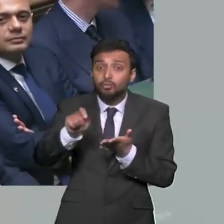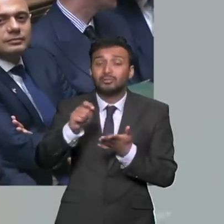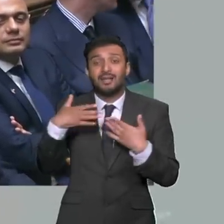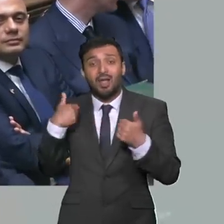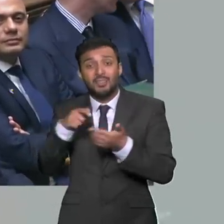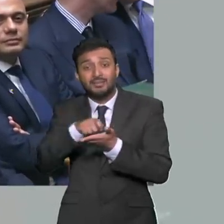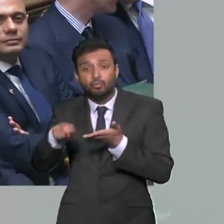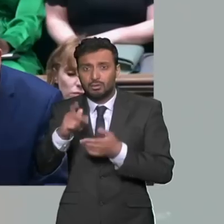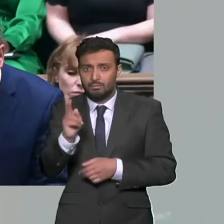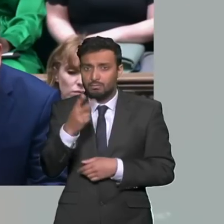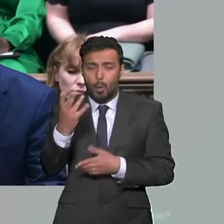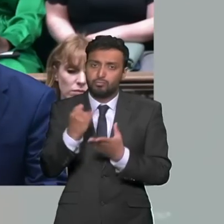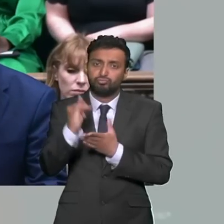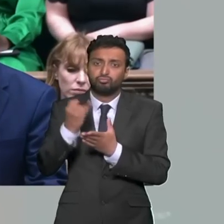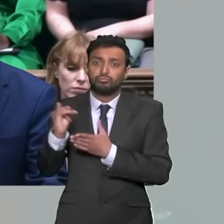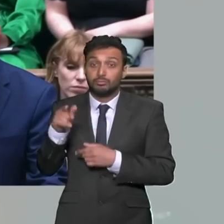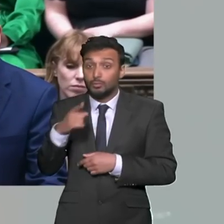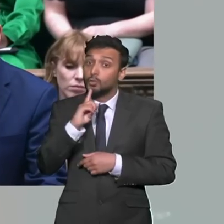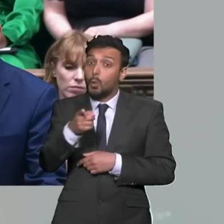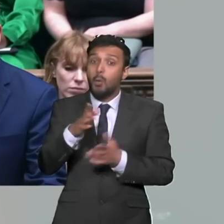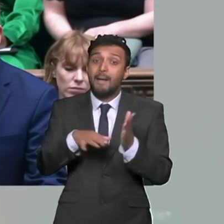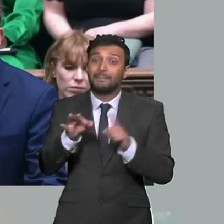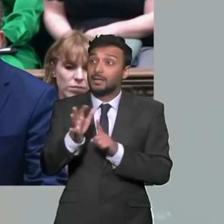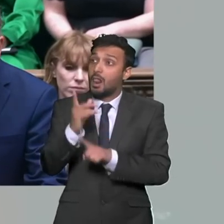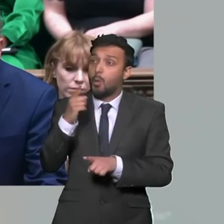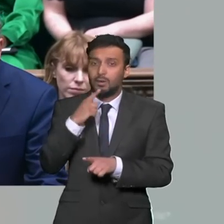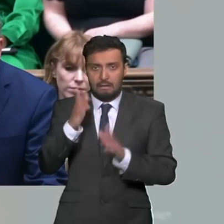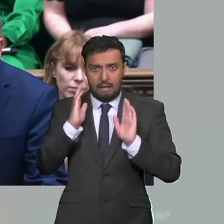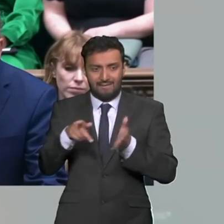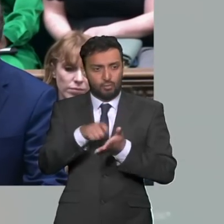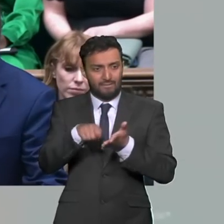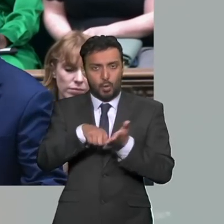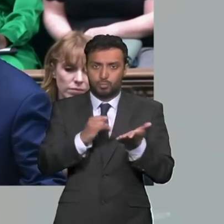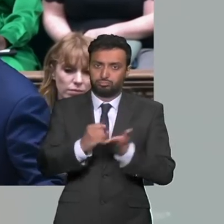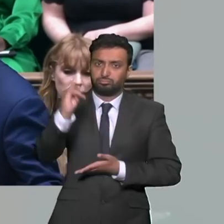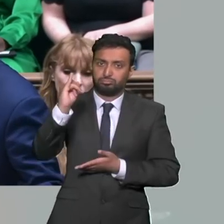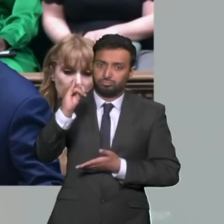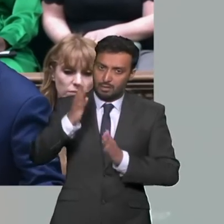The Prime Minister ordered all his MPs to vote against it last week, and now—surprise,